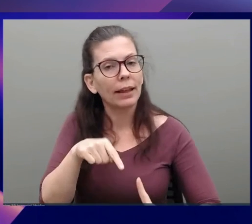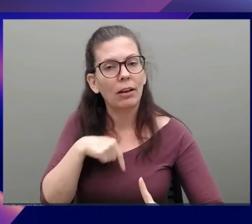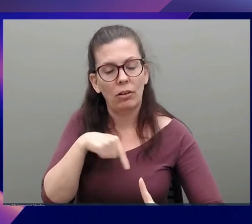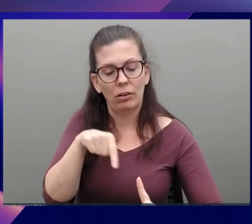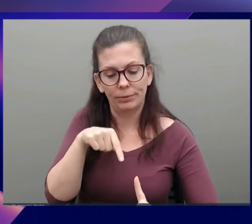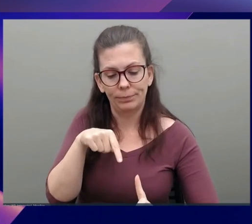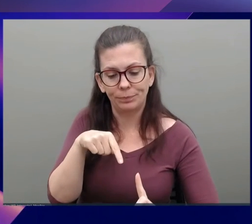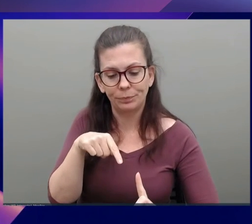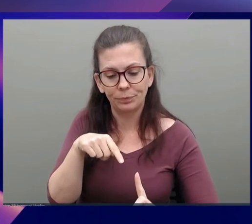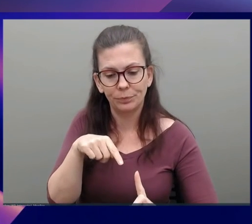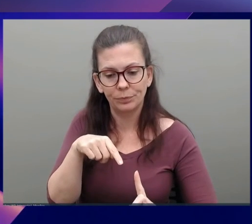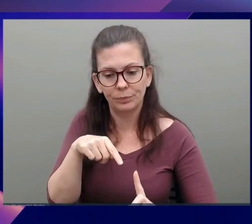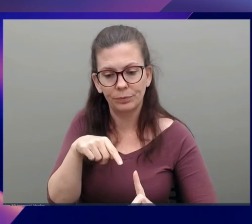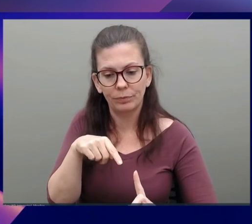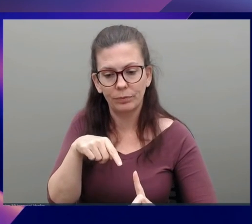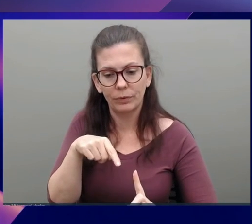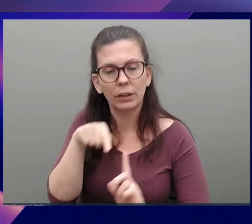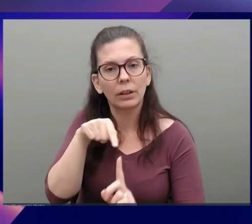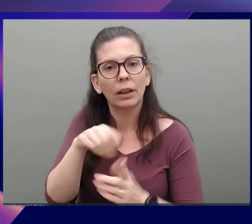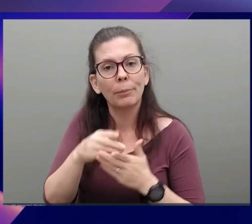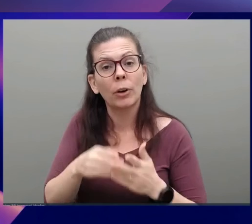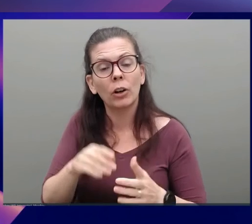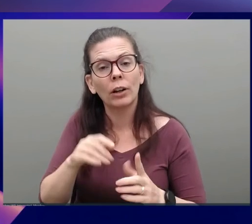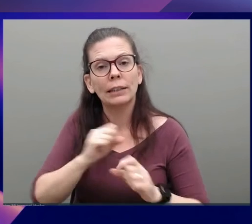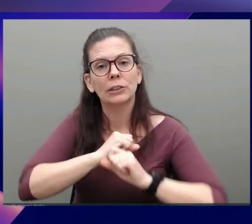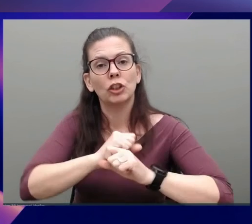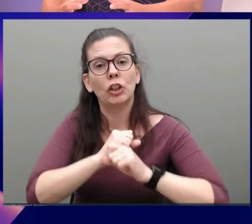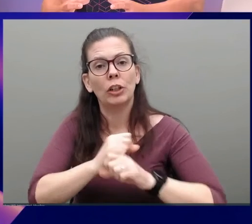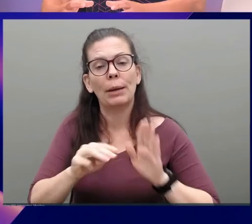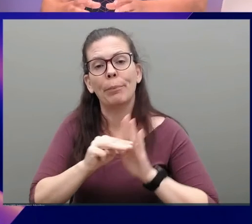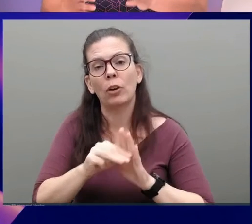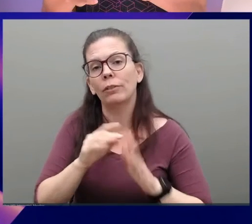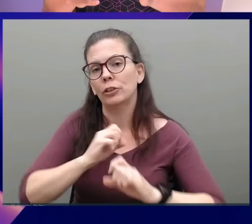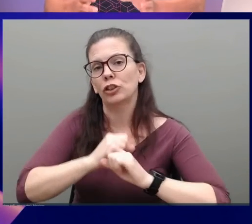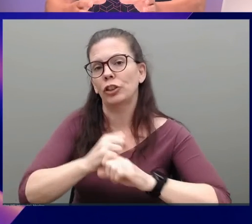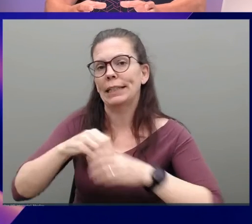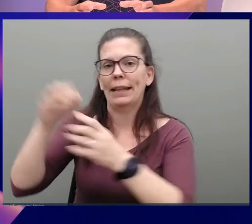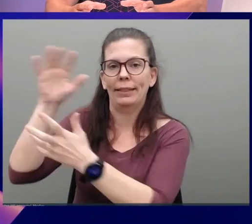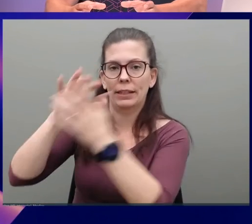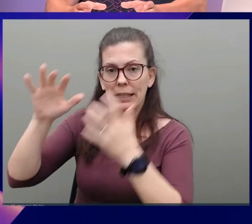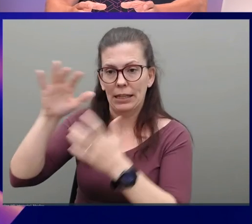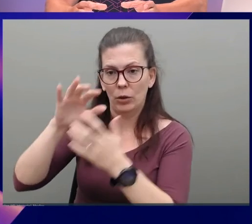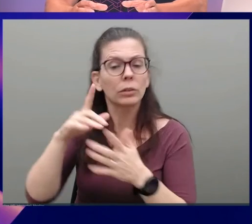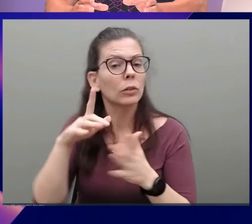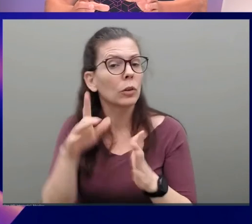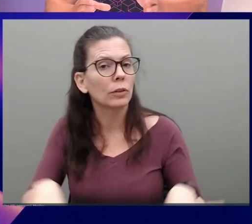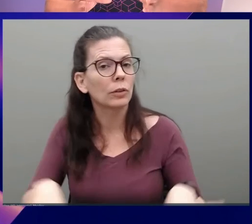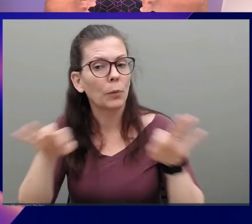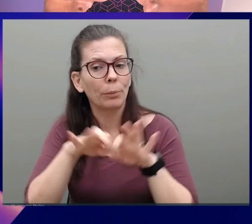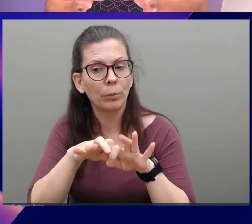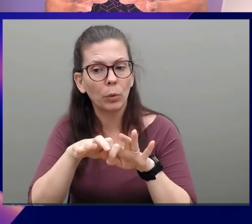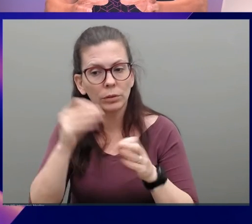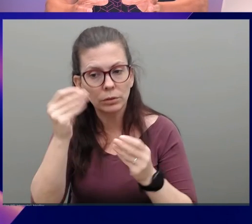the side of the security model of security in the cloud. Right. - So it's important to note that you do wanna make sure